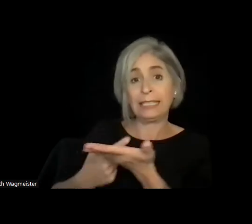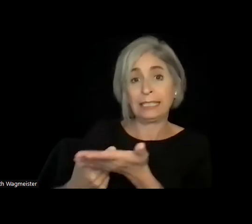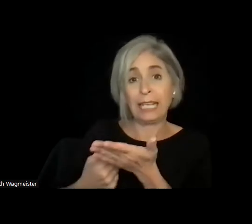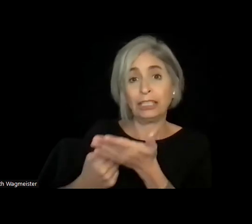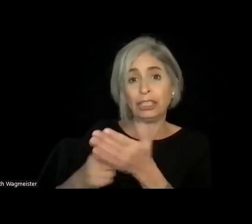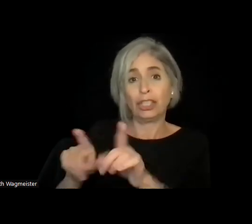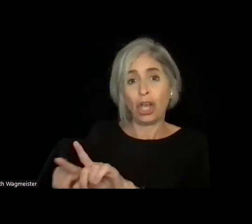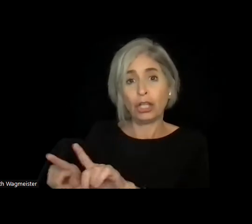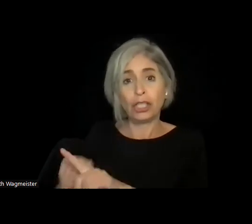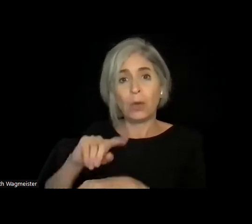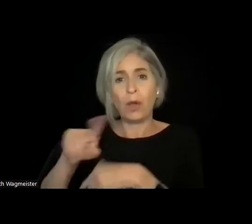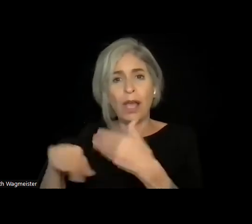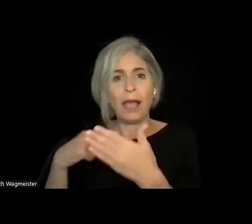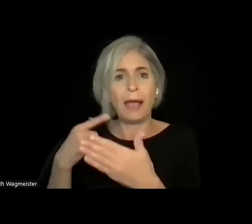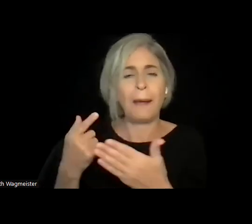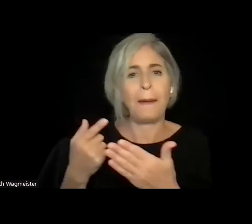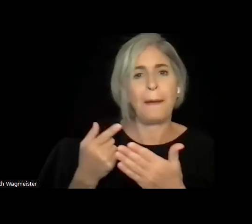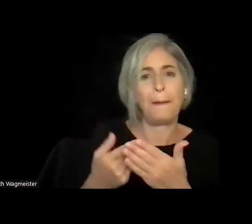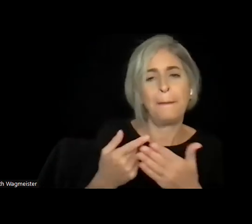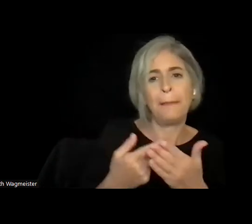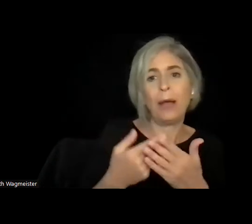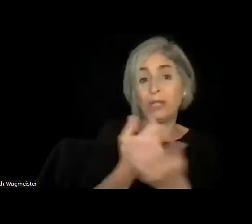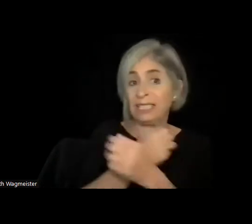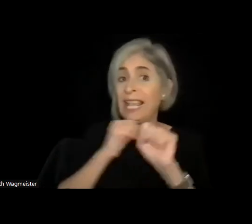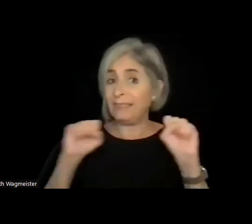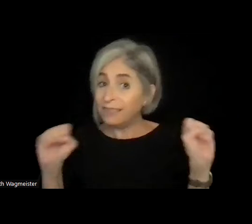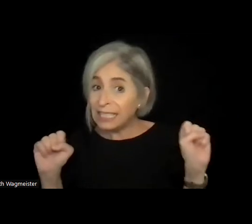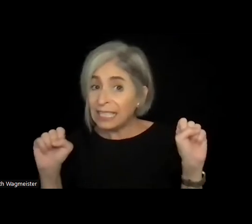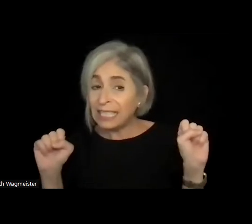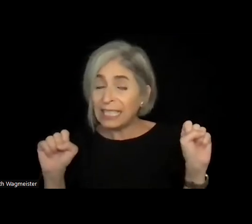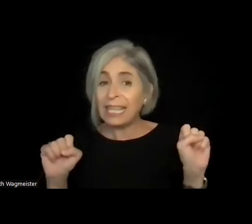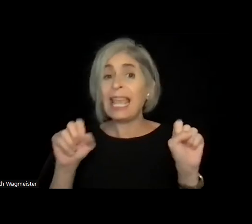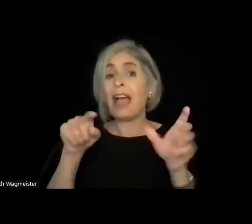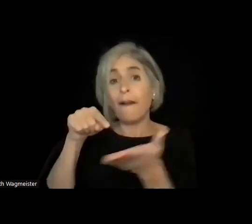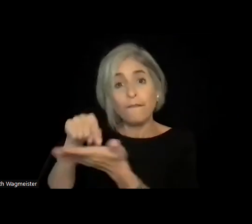in the market. There are lots of things about the